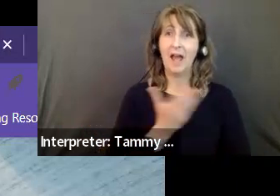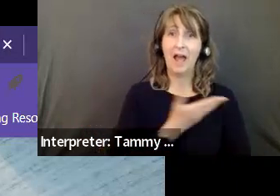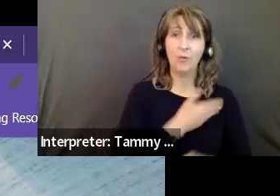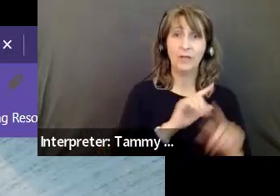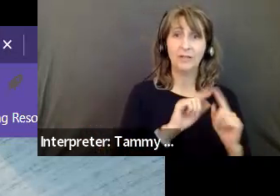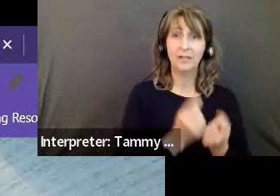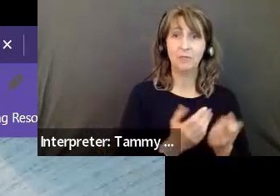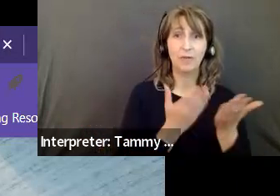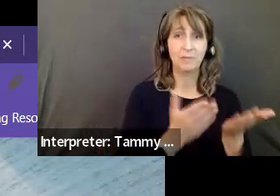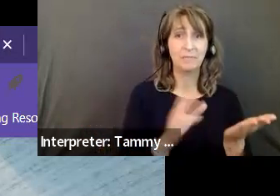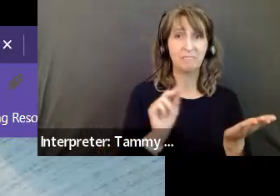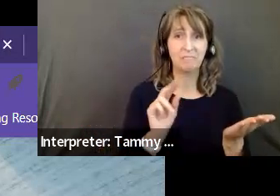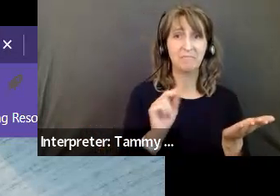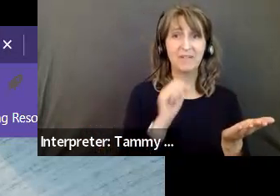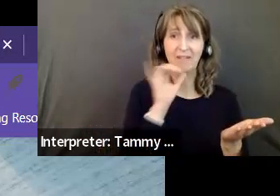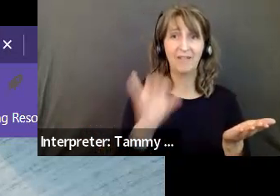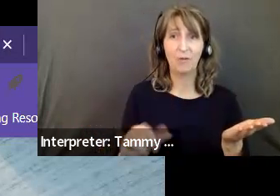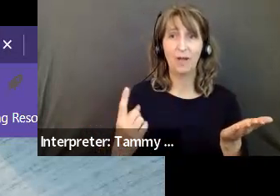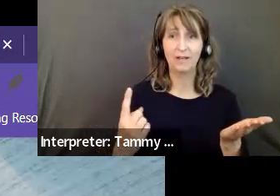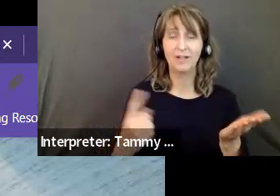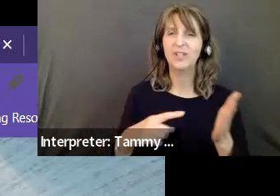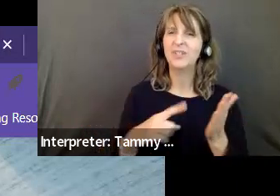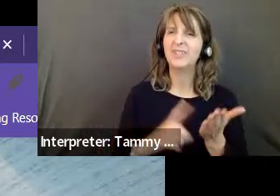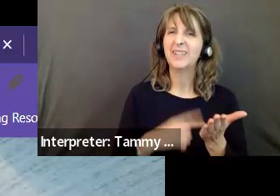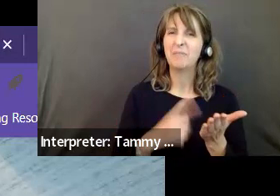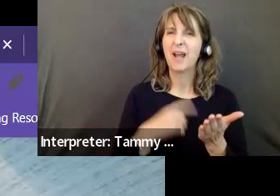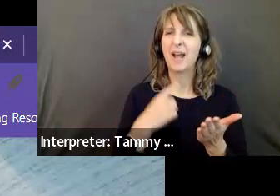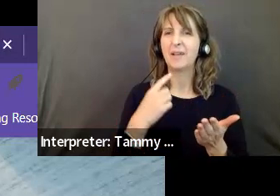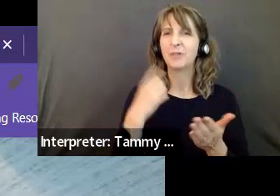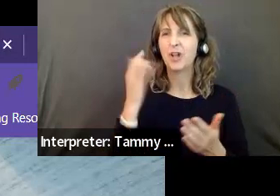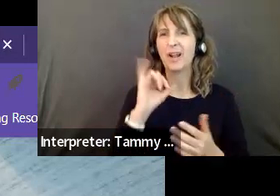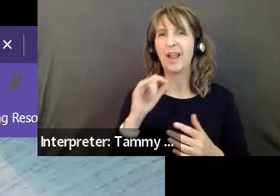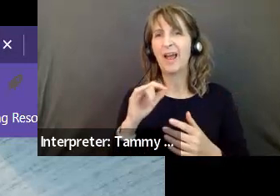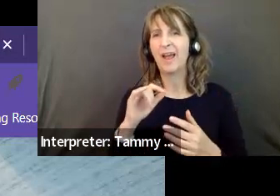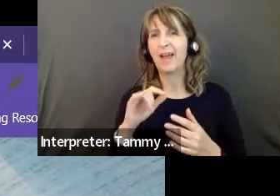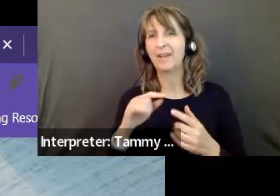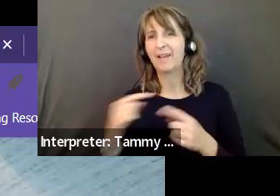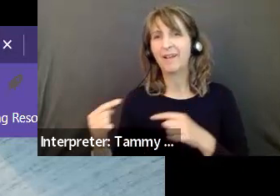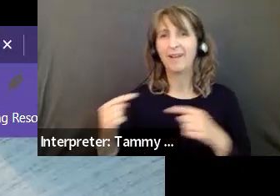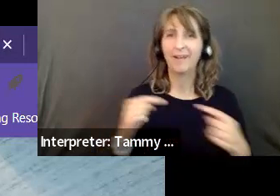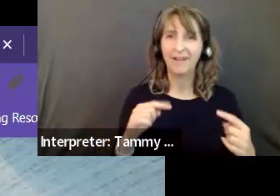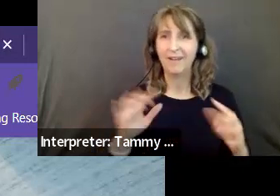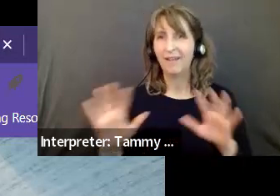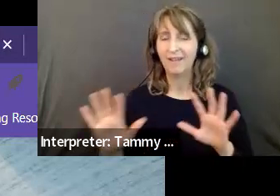You know what I mean? And so like your constantly button heads with we would say this and you would say that.